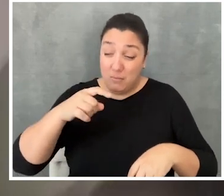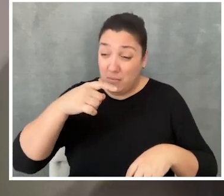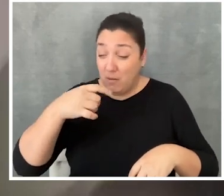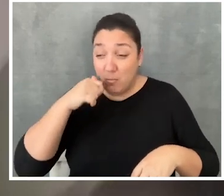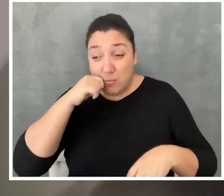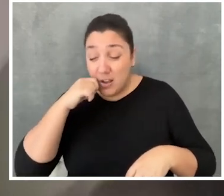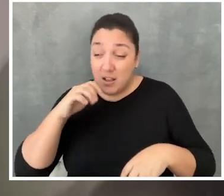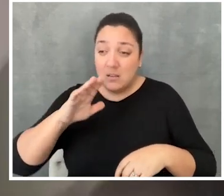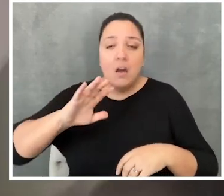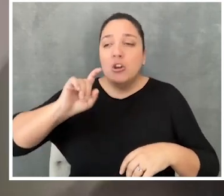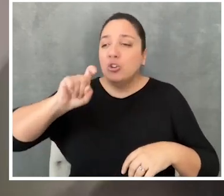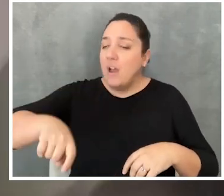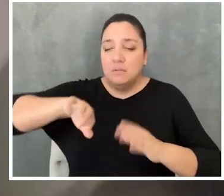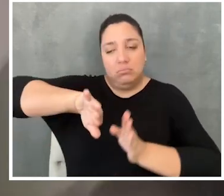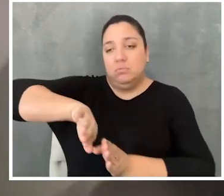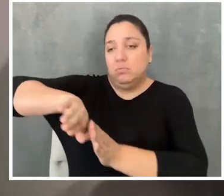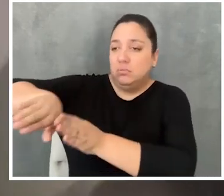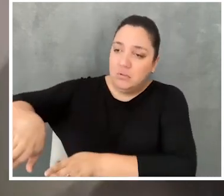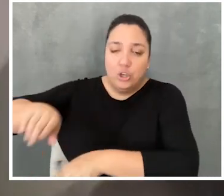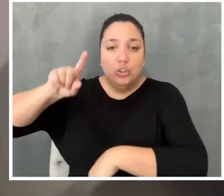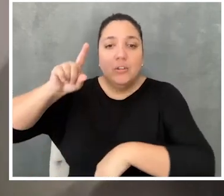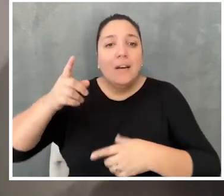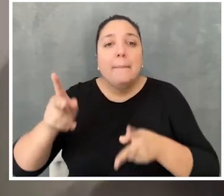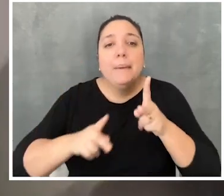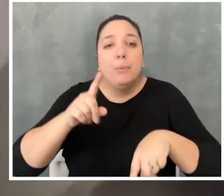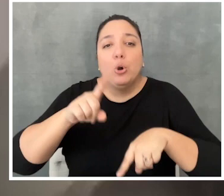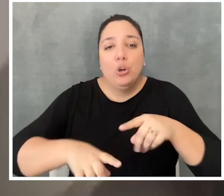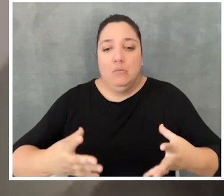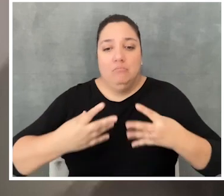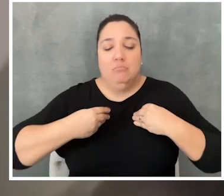It didn't allow people to embrace their full selves